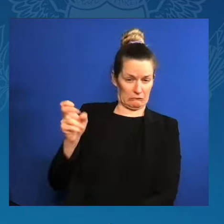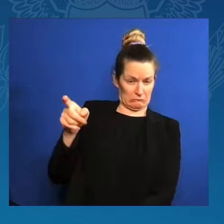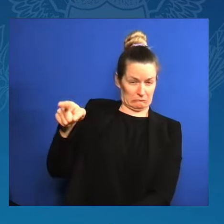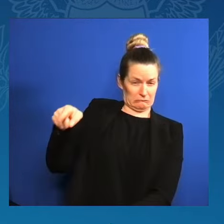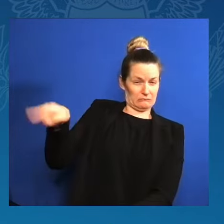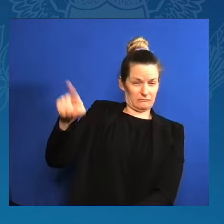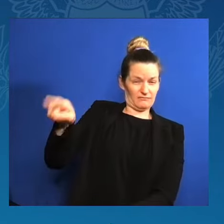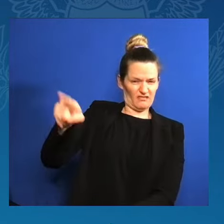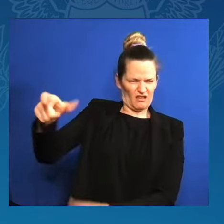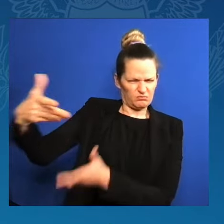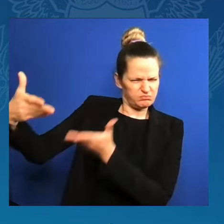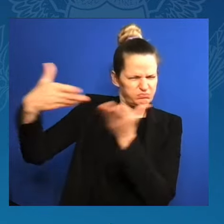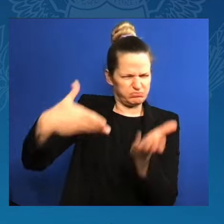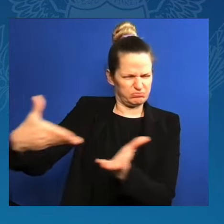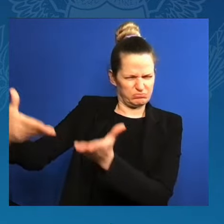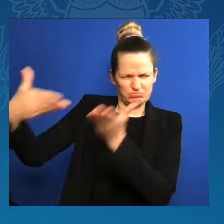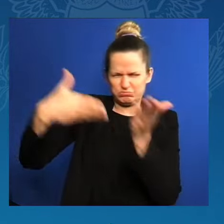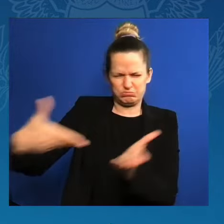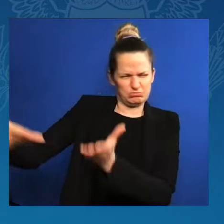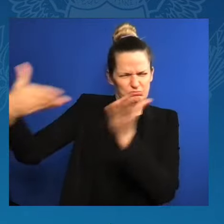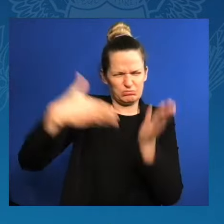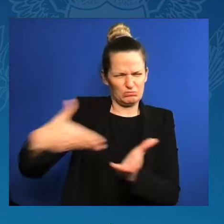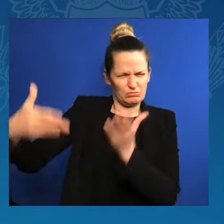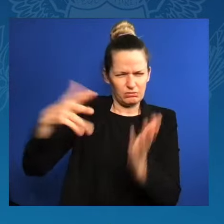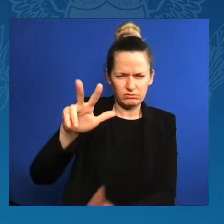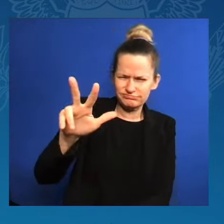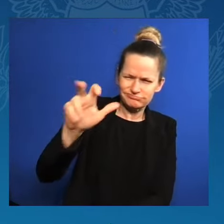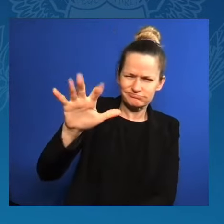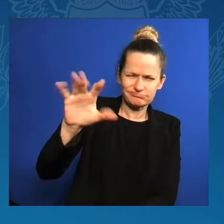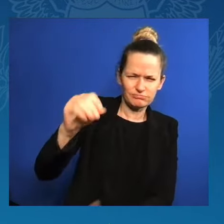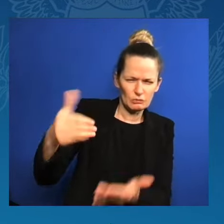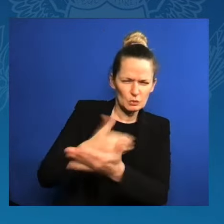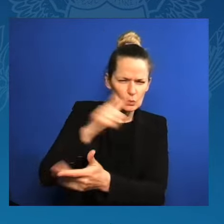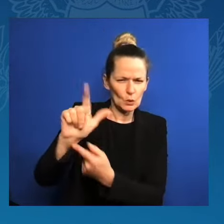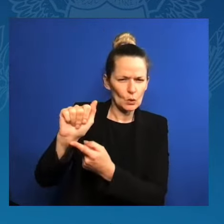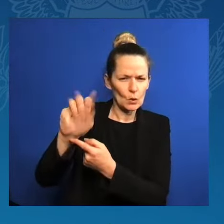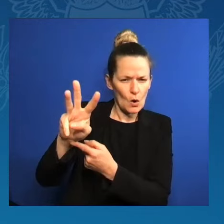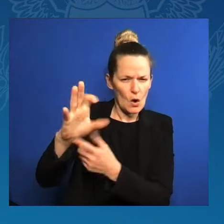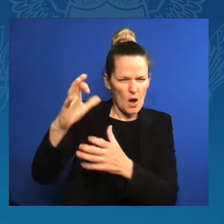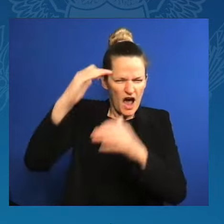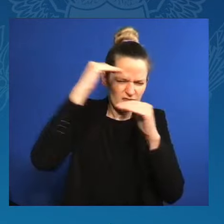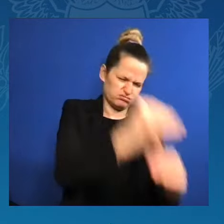to restrict these freedoms and the right to have access to reproductive healthcare.